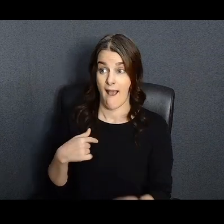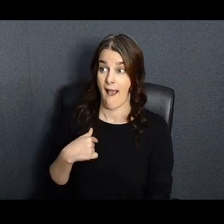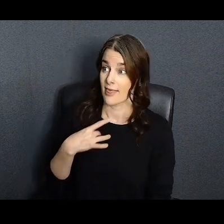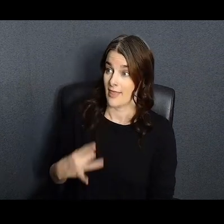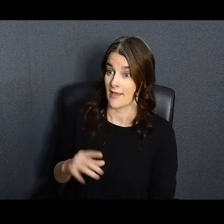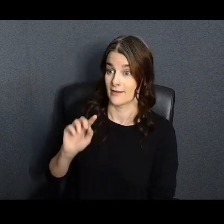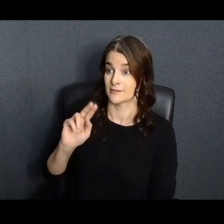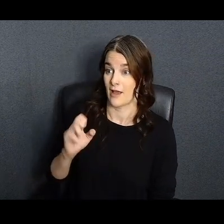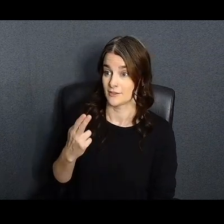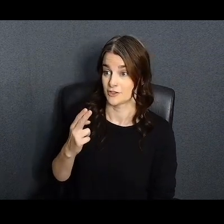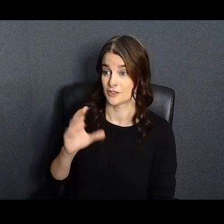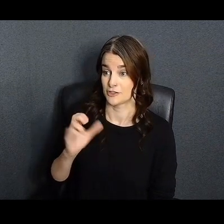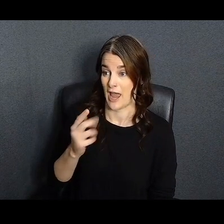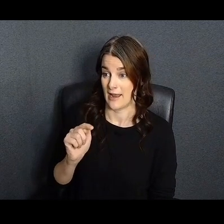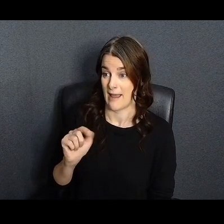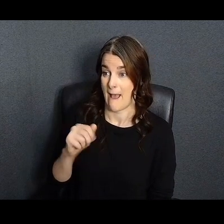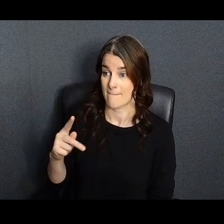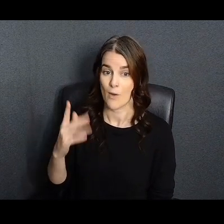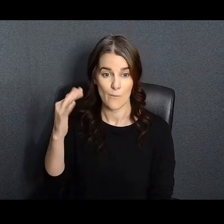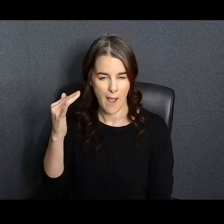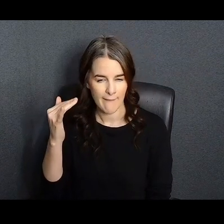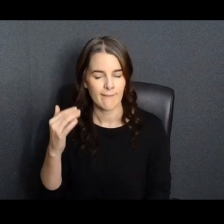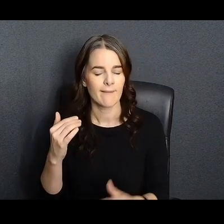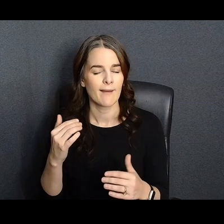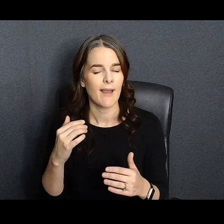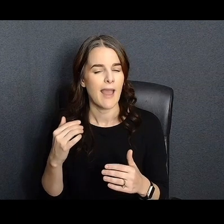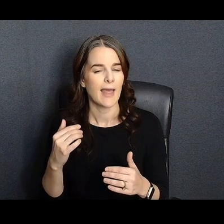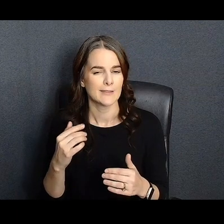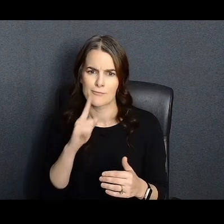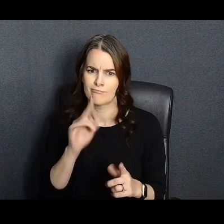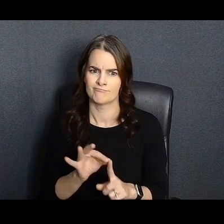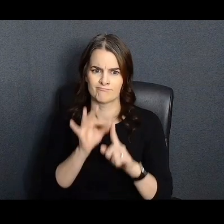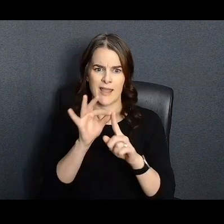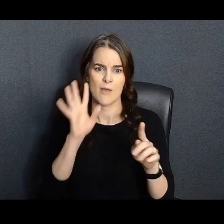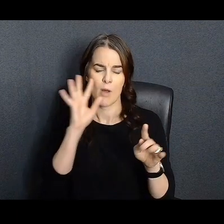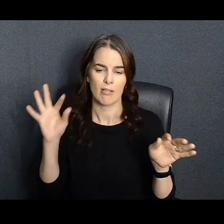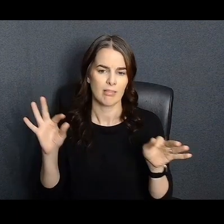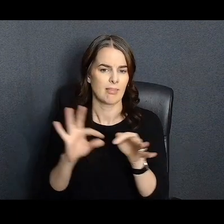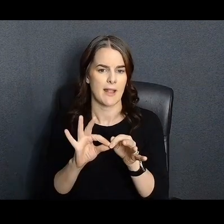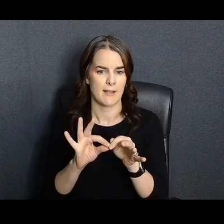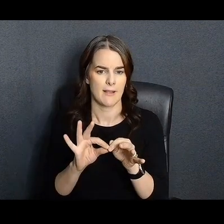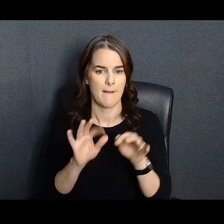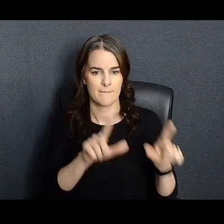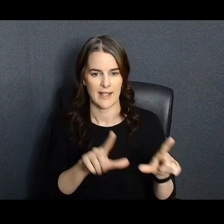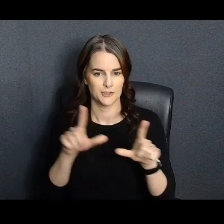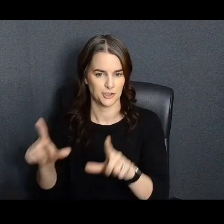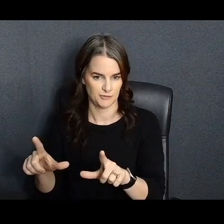is that it does something unique, which is that it links pages. So if I want to make a sentence, I